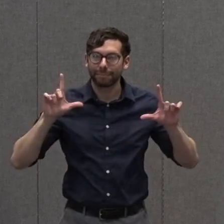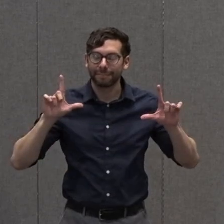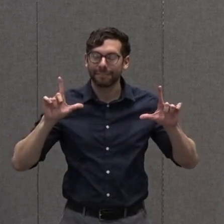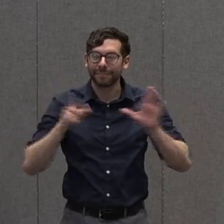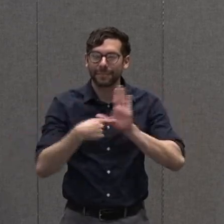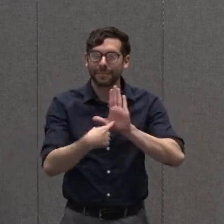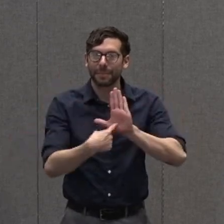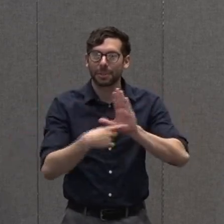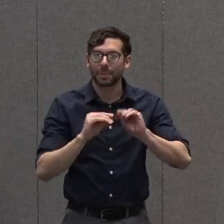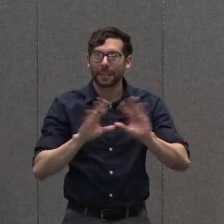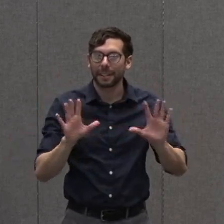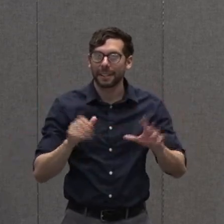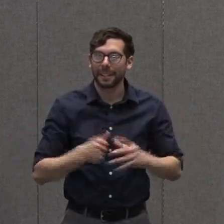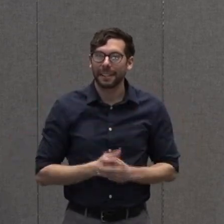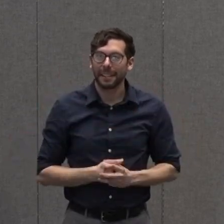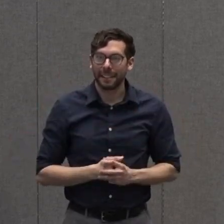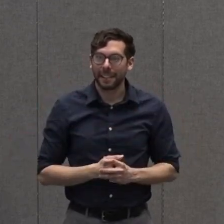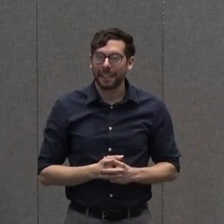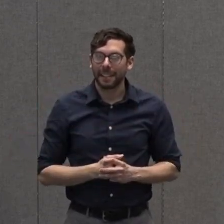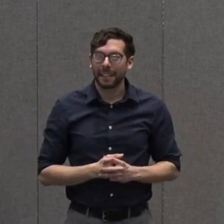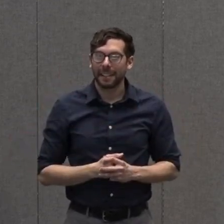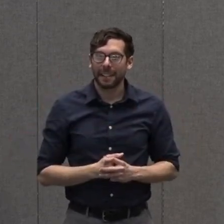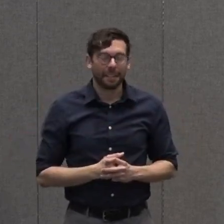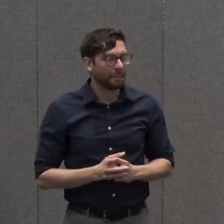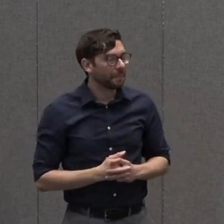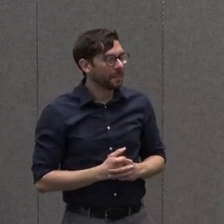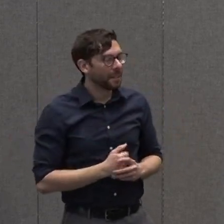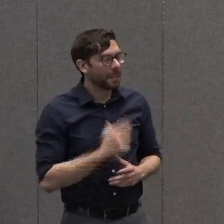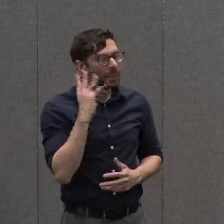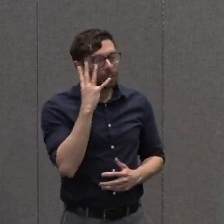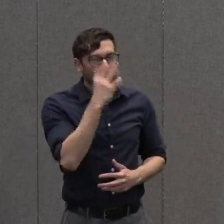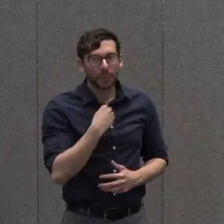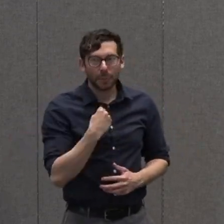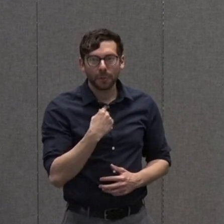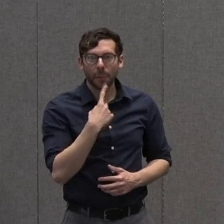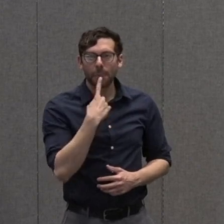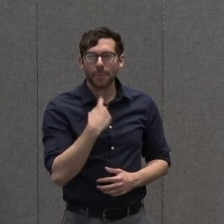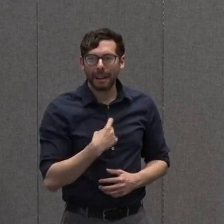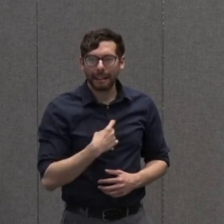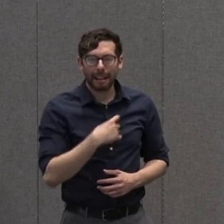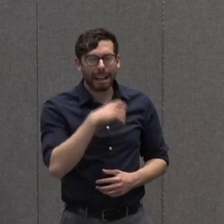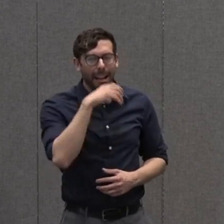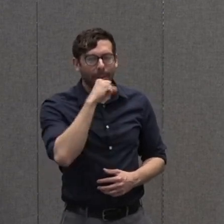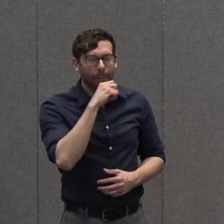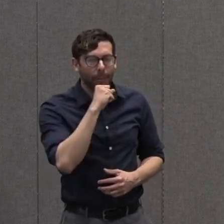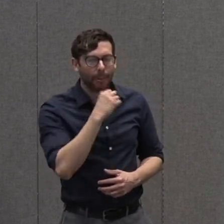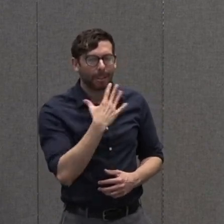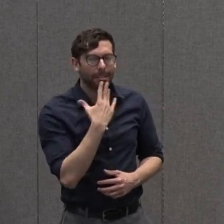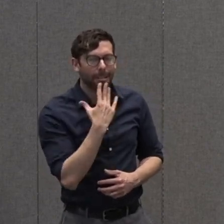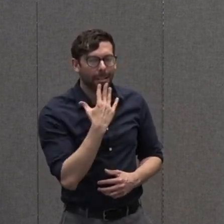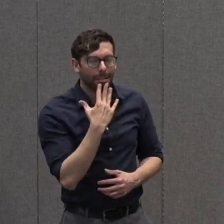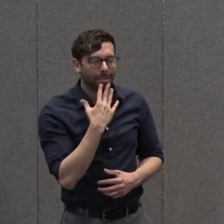She is, she's got this beautiful reddish orange color to her. I don't know if you can really tell that on the camera, kids.